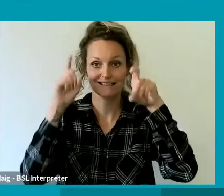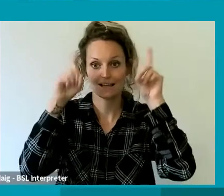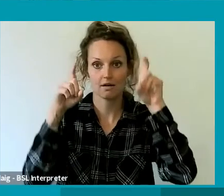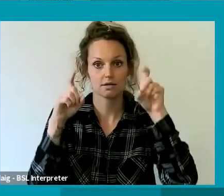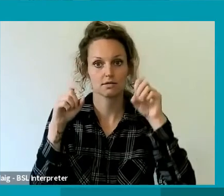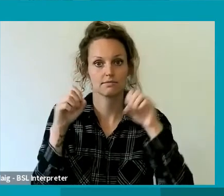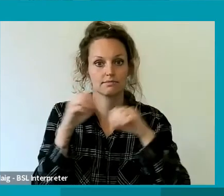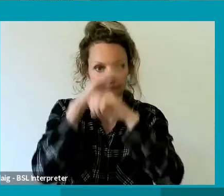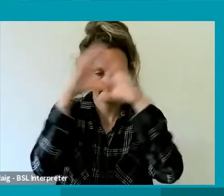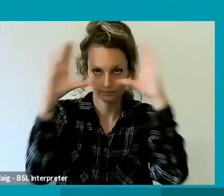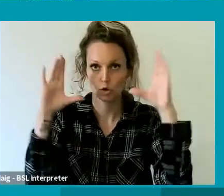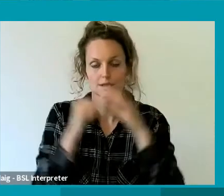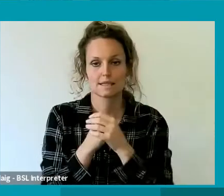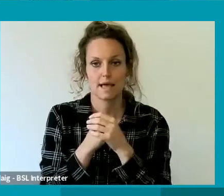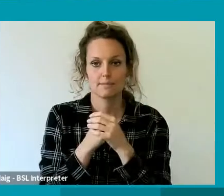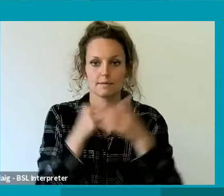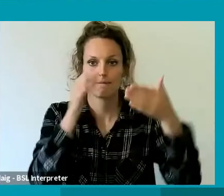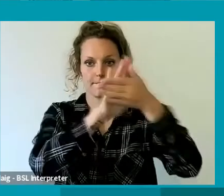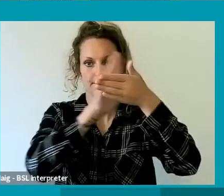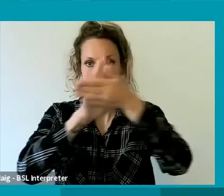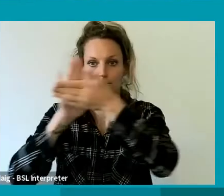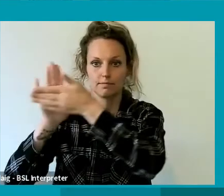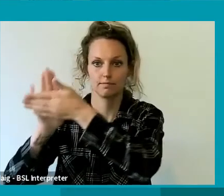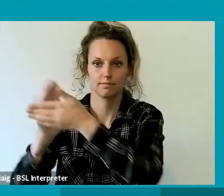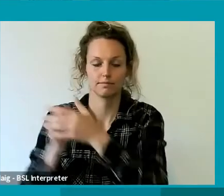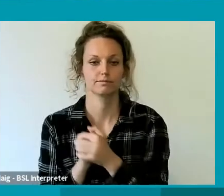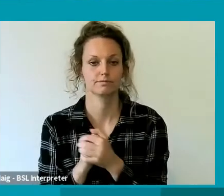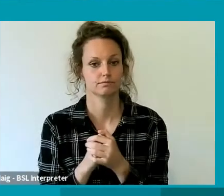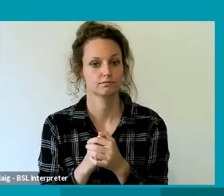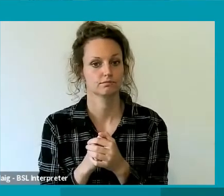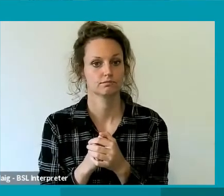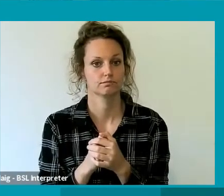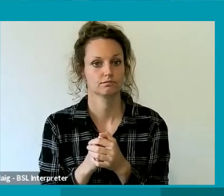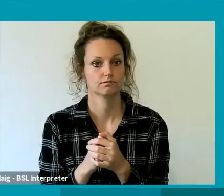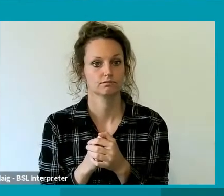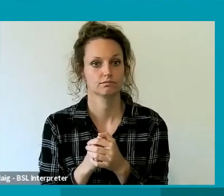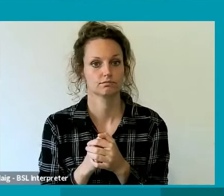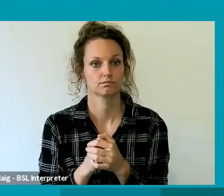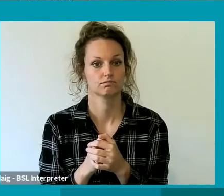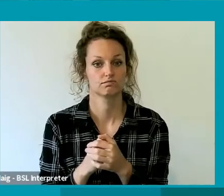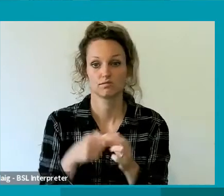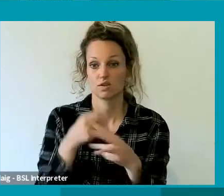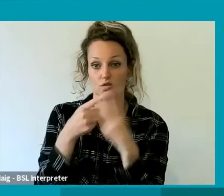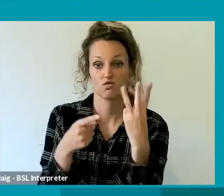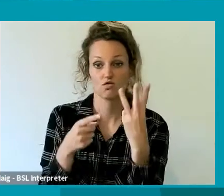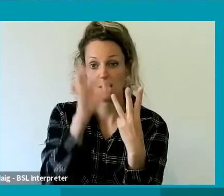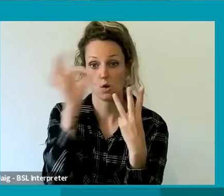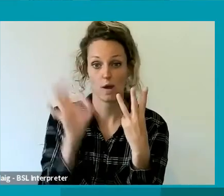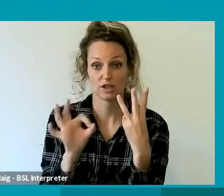Again, choose three questions. Who am I professionally? How do I want to be known?